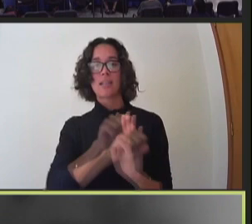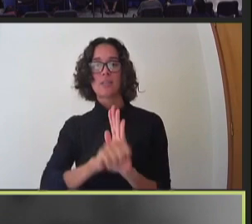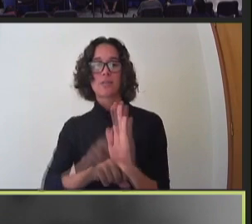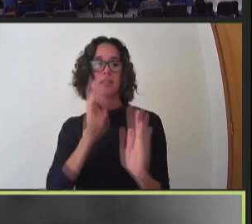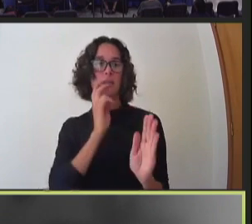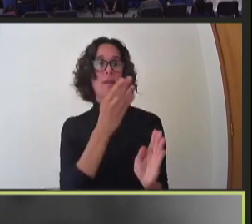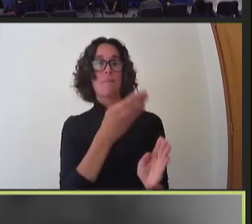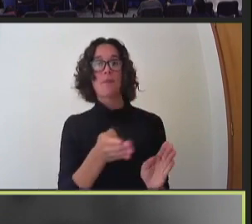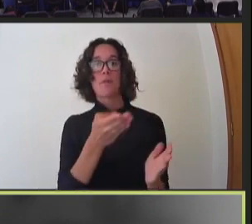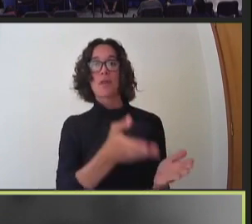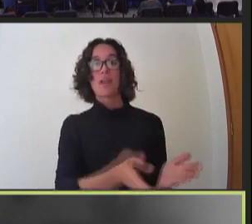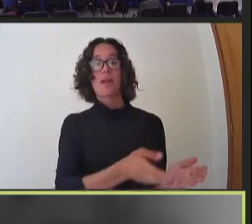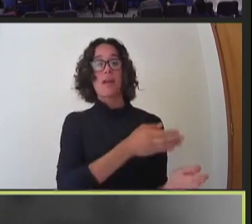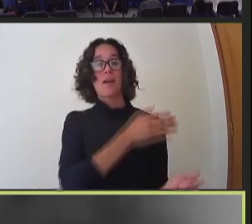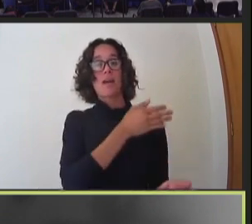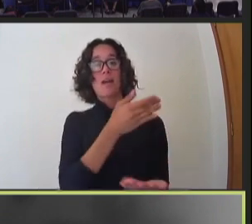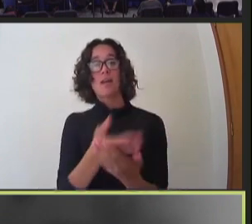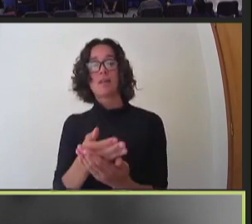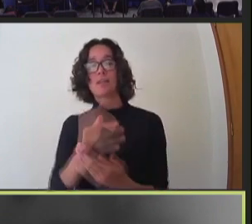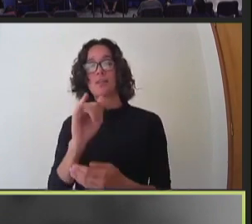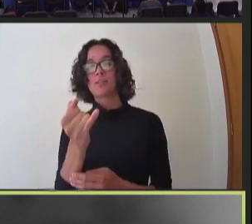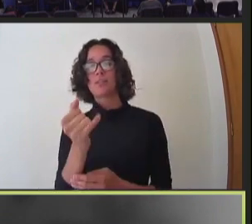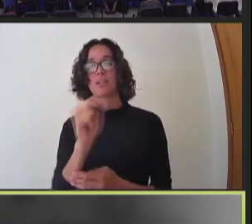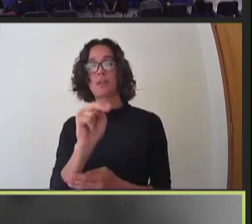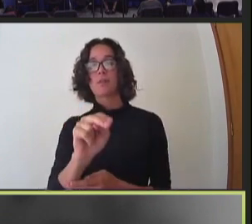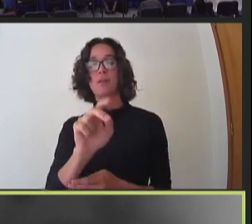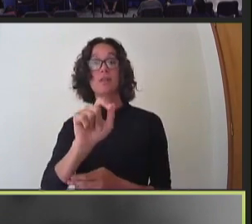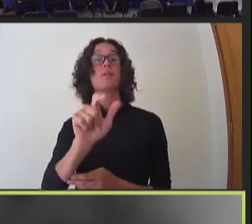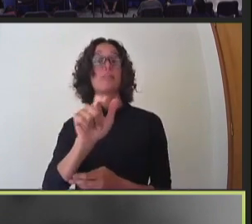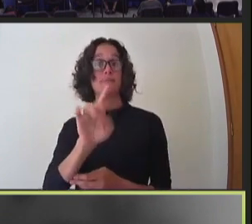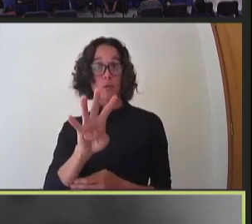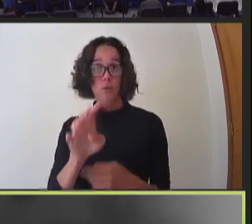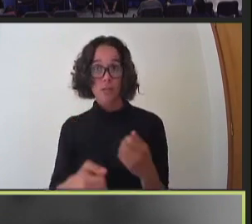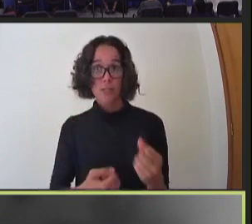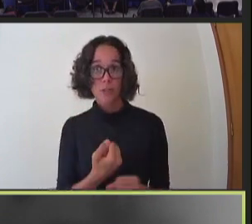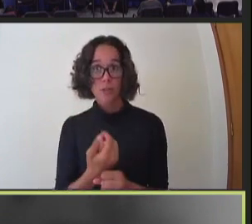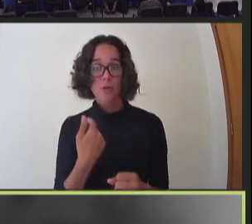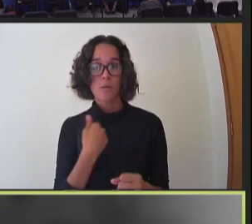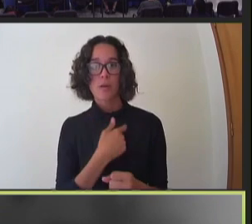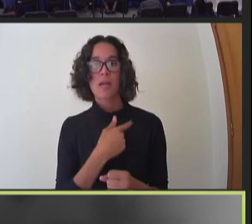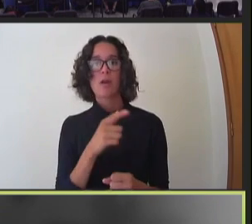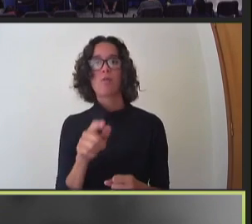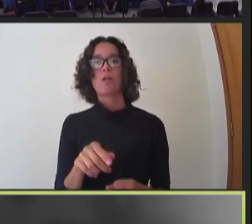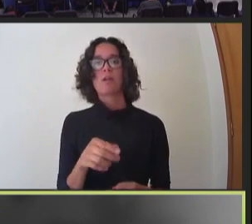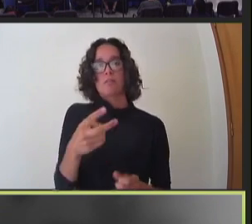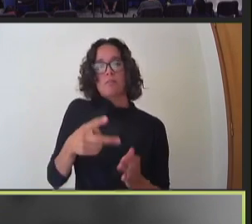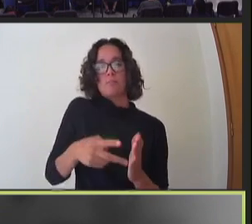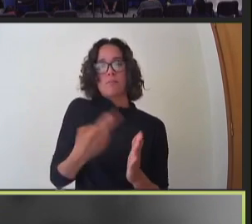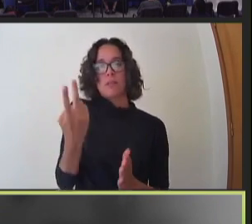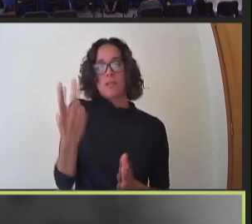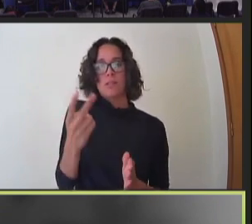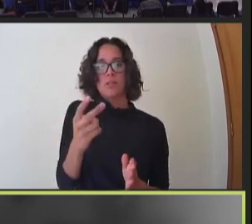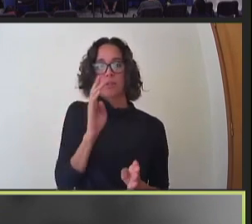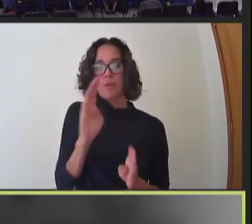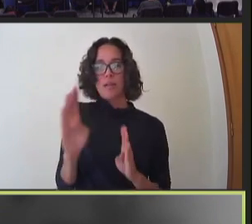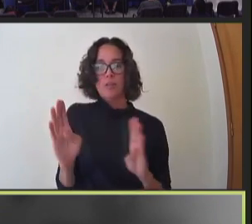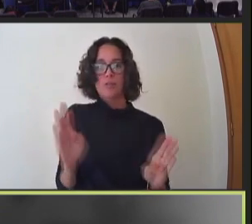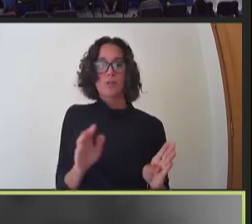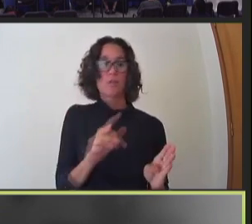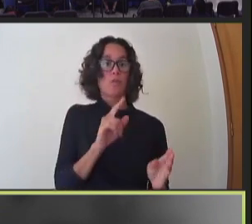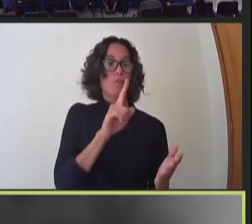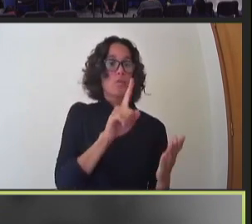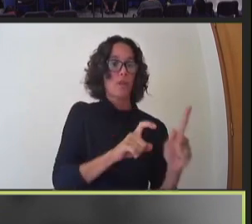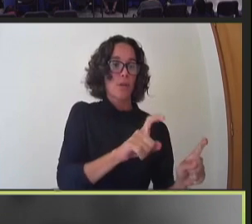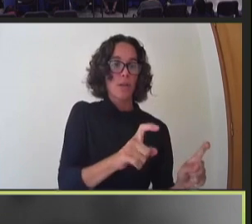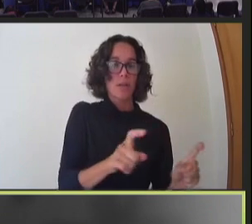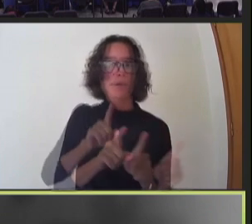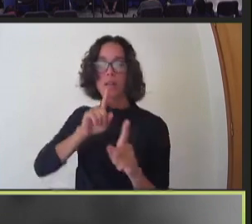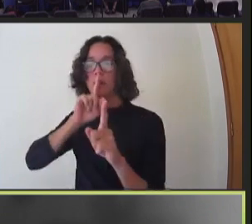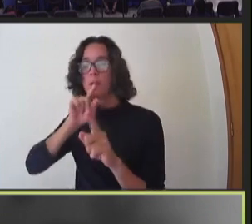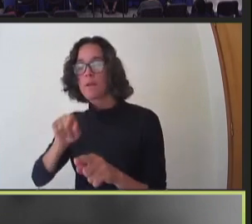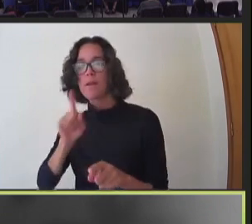by January of 2024, we were bi-directionally, so query and reporting, to 45 jurisdictions